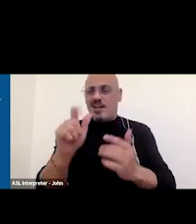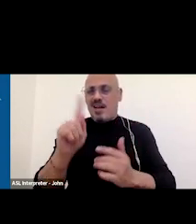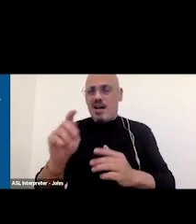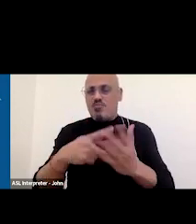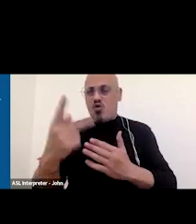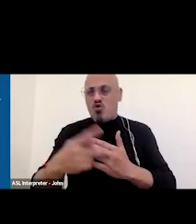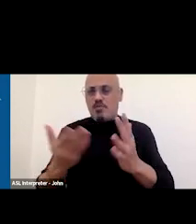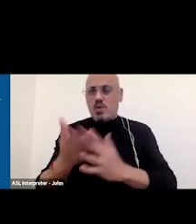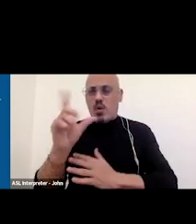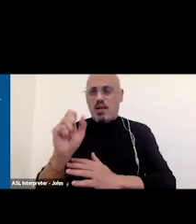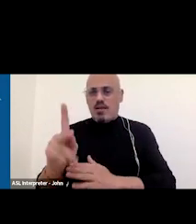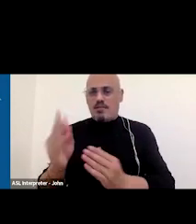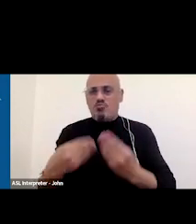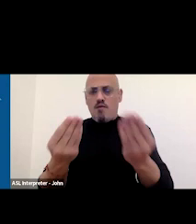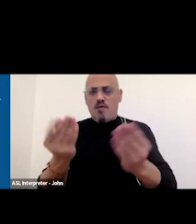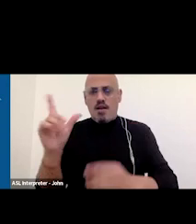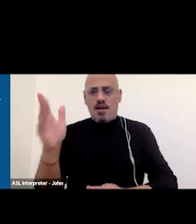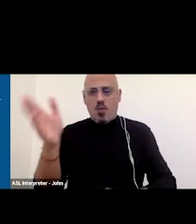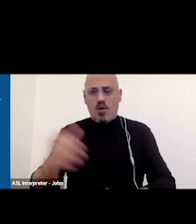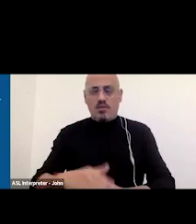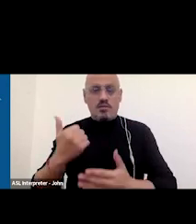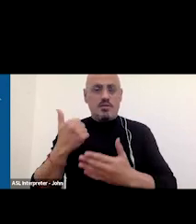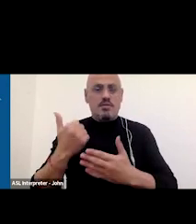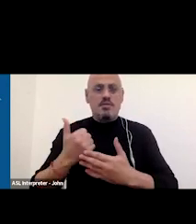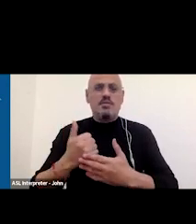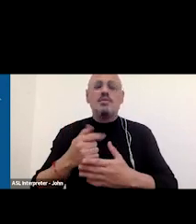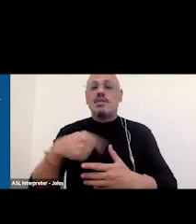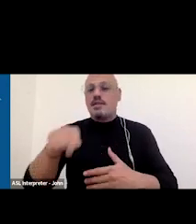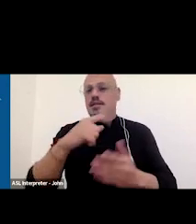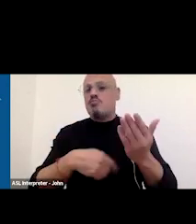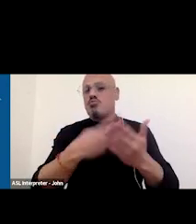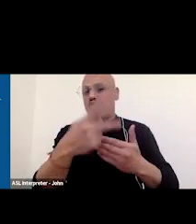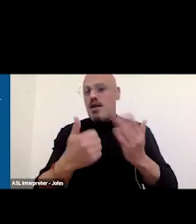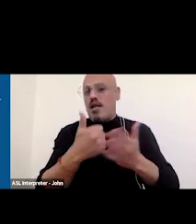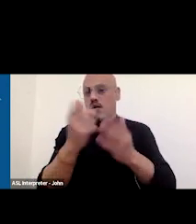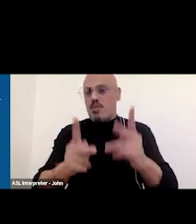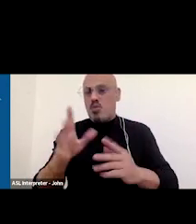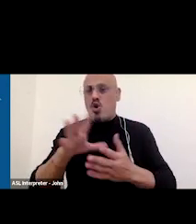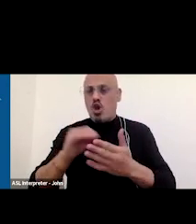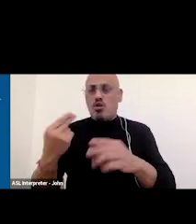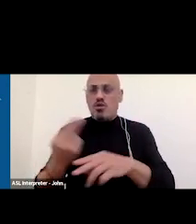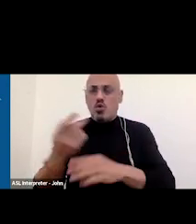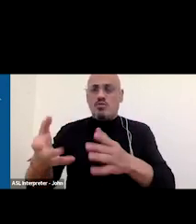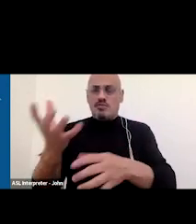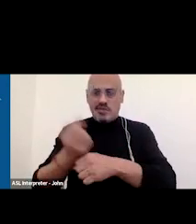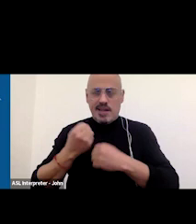through the link that will be provided to help that. And these programs help people learn use and acquire assistive technology,